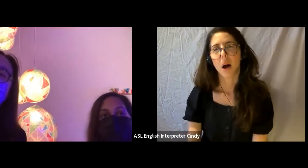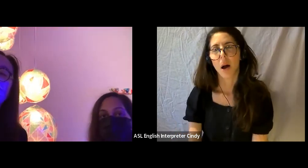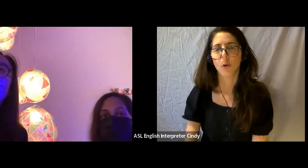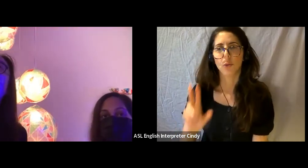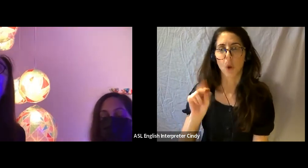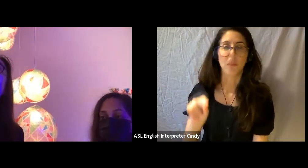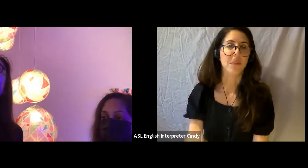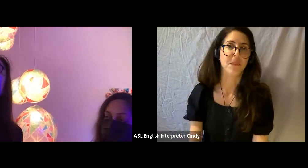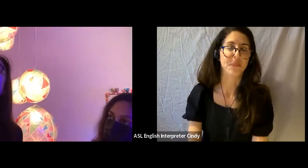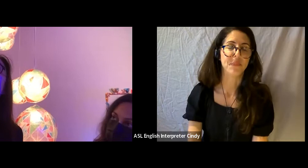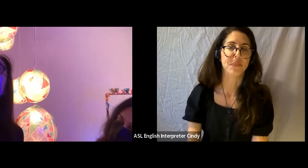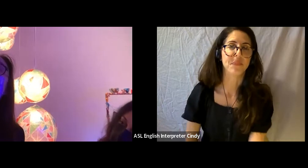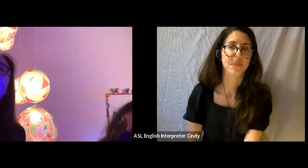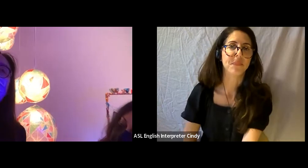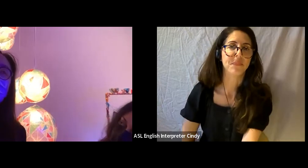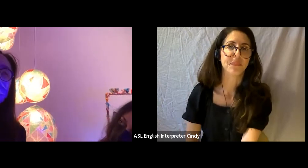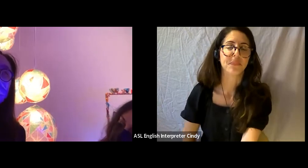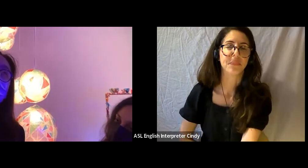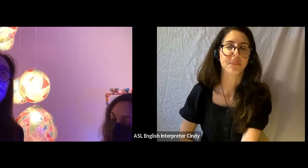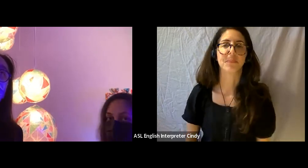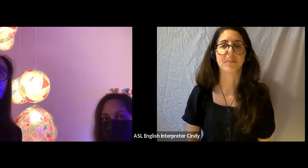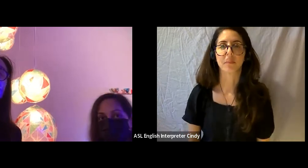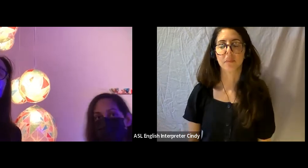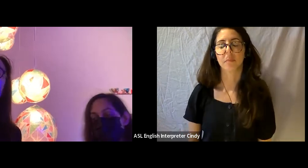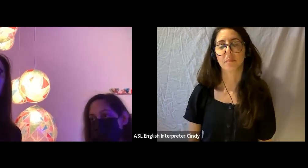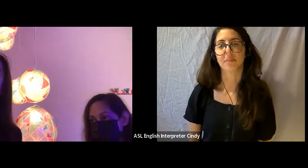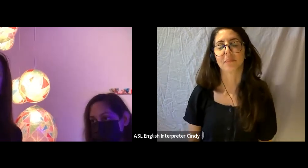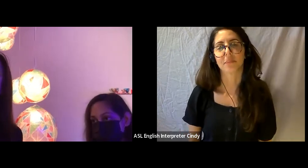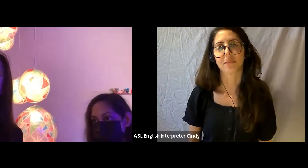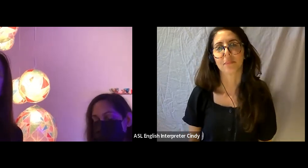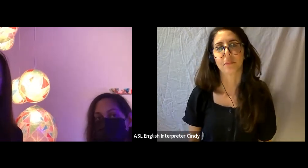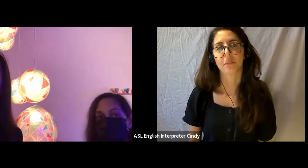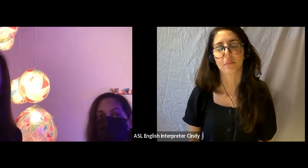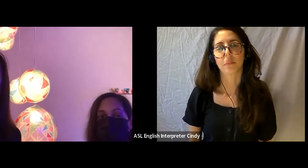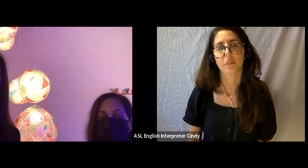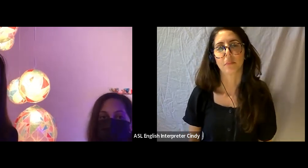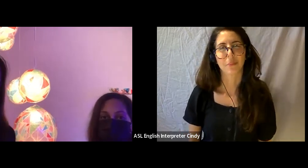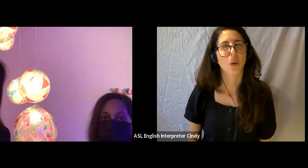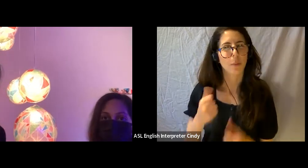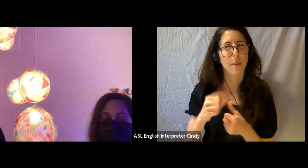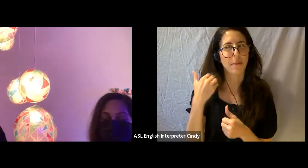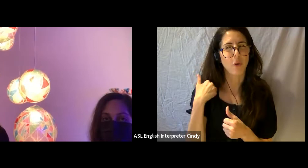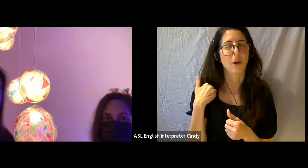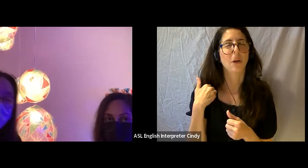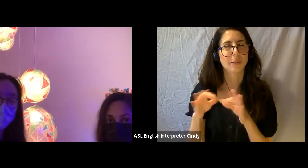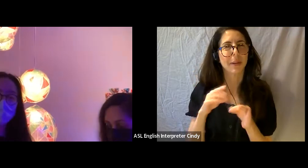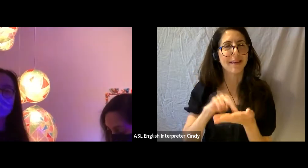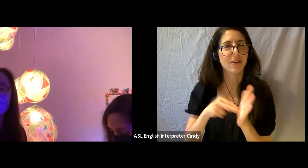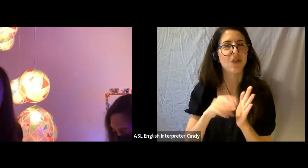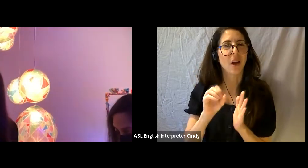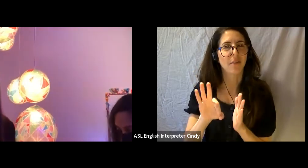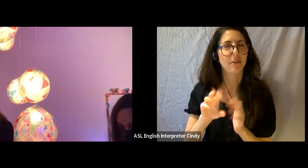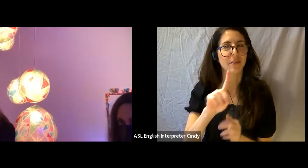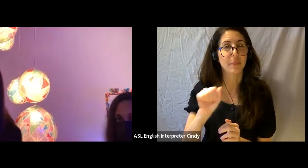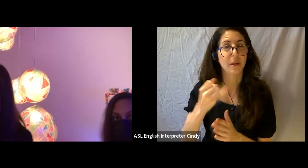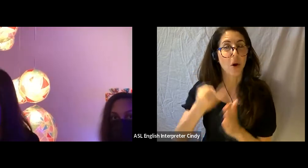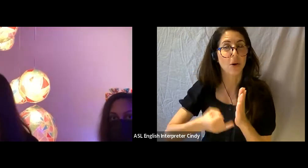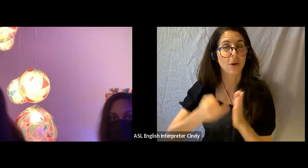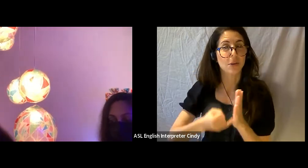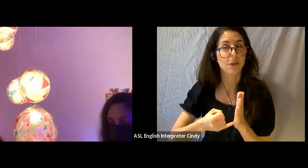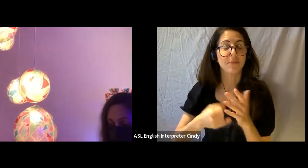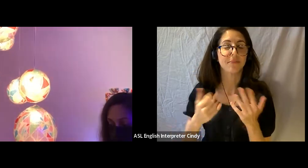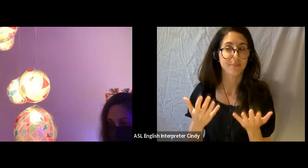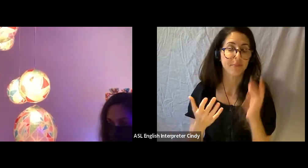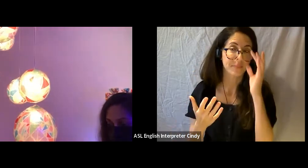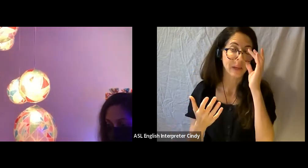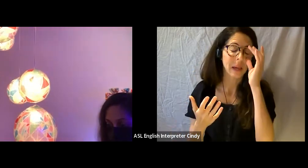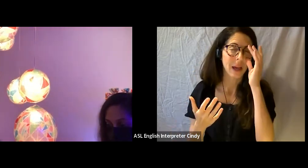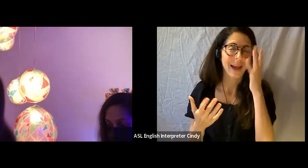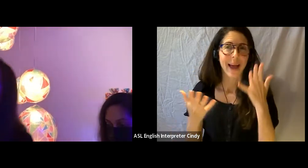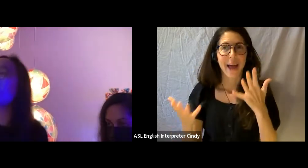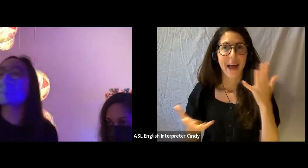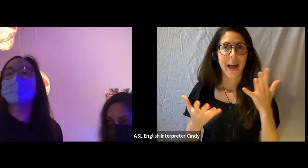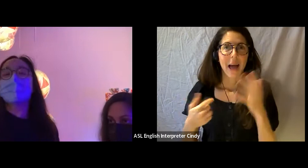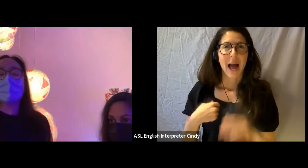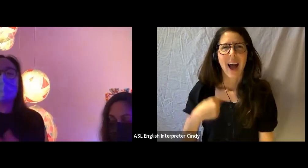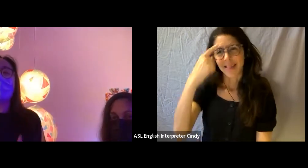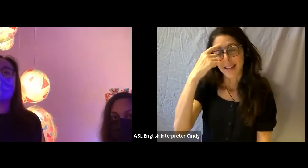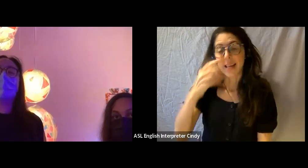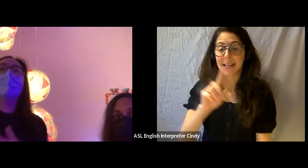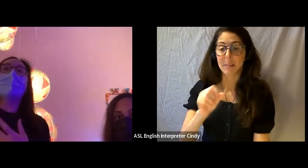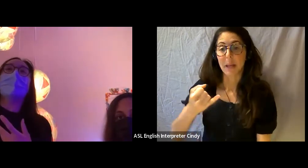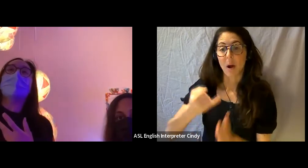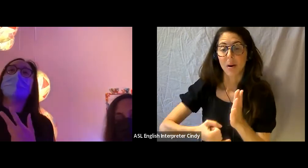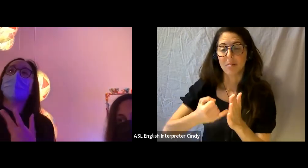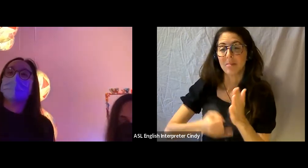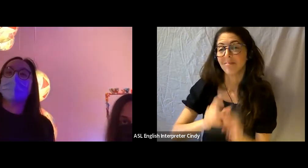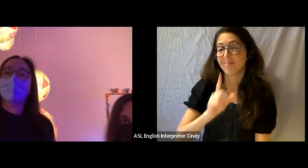i think - as i was mentioning in that definition about disability arts, it can be essentially disability arts is just about if you have the lived experience, 158 00:25:58,000 --> 00:25:37,000 and the different stories we tell about our lived experience. It doesn’t have to be about disability itself.